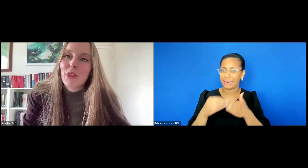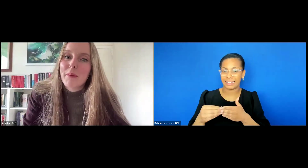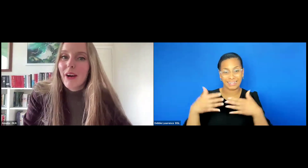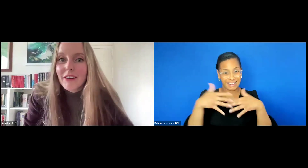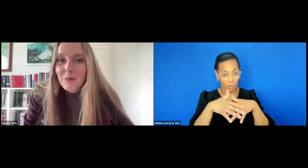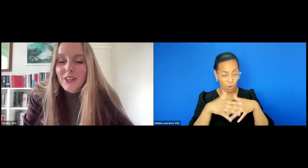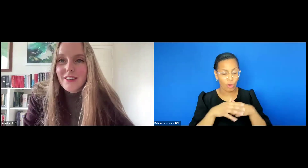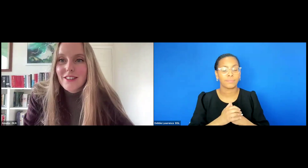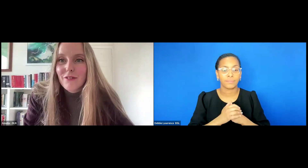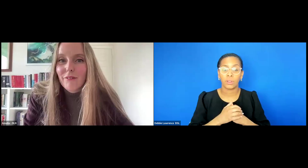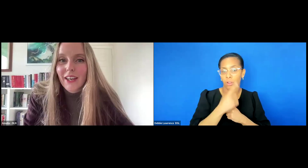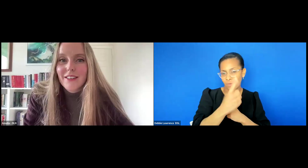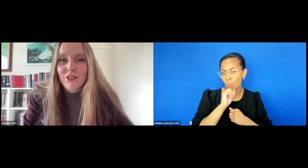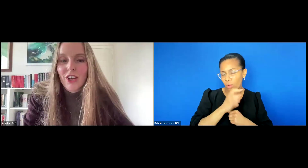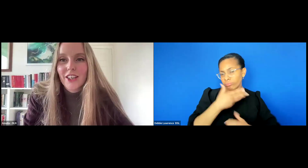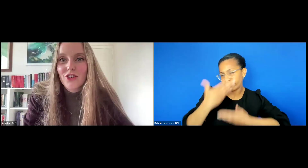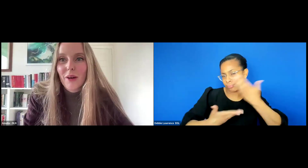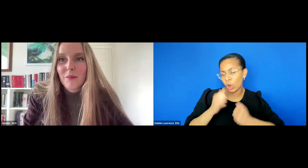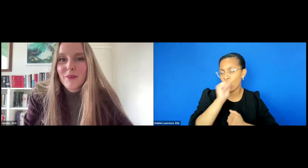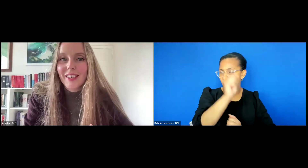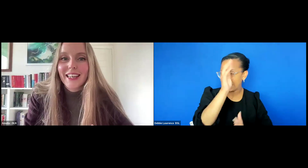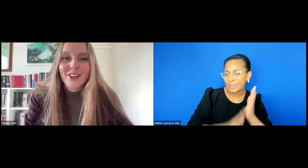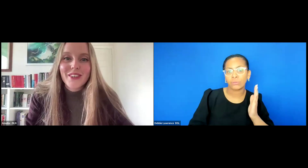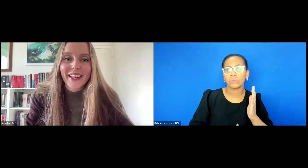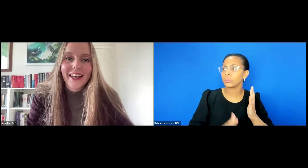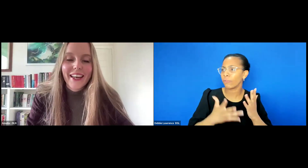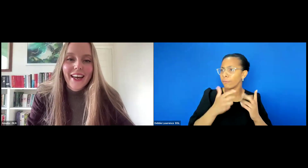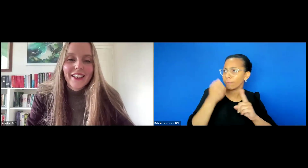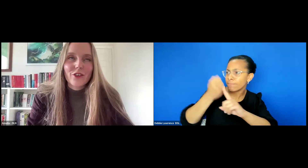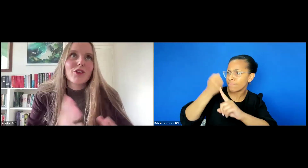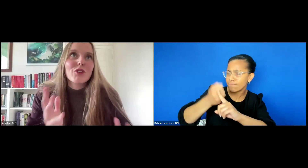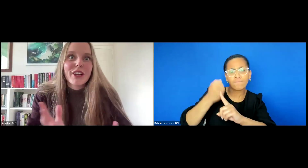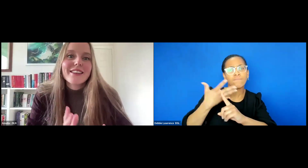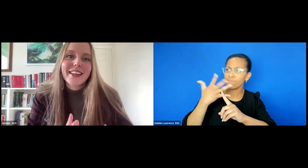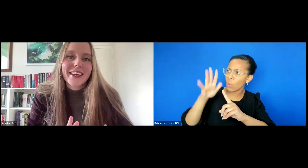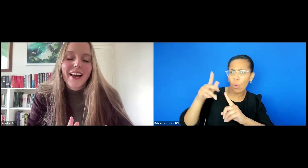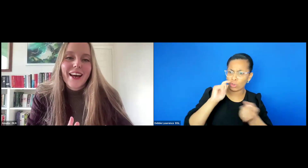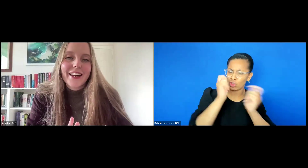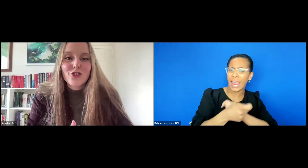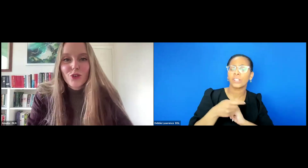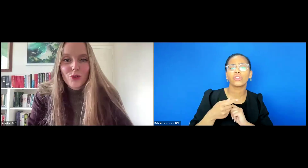about her experiences of advocating for change particularly using, sort of utilizing student